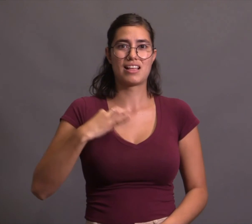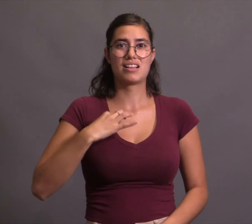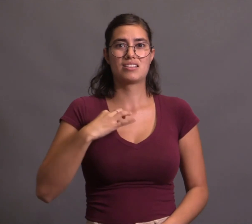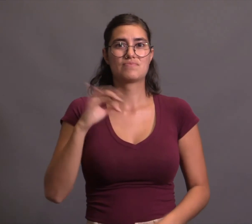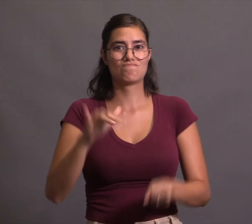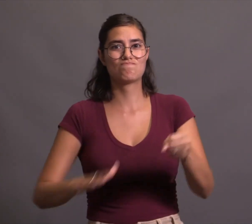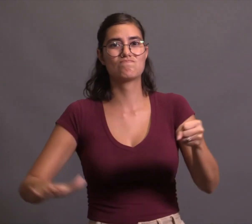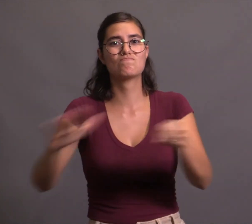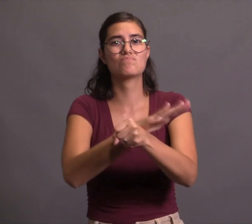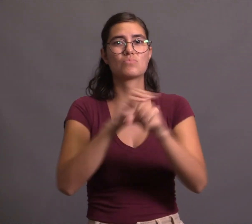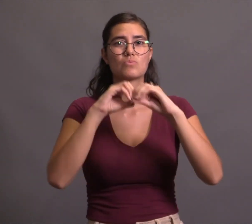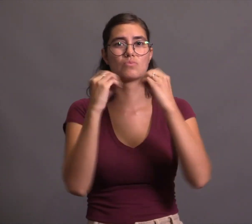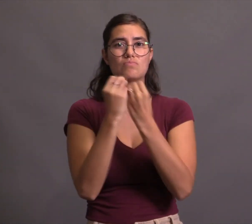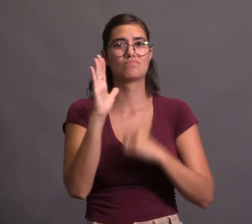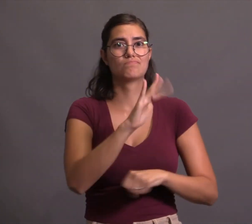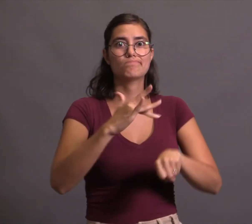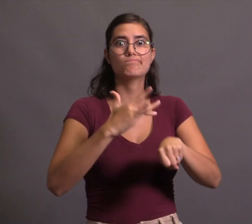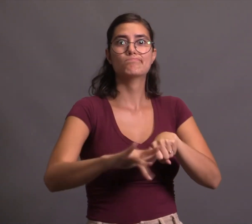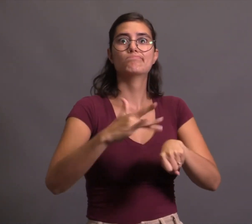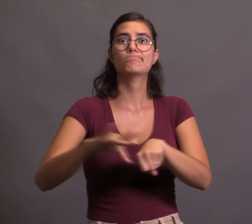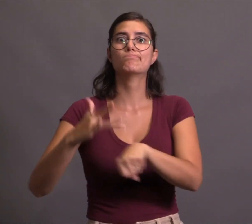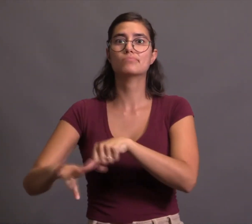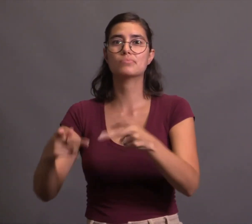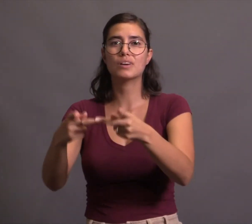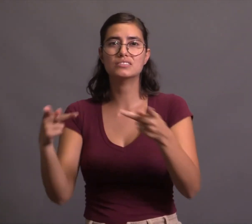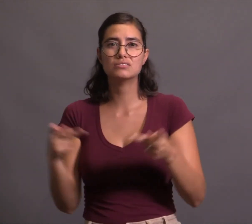to fill the organization’s vacant positions.